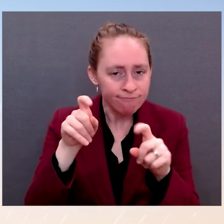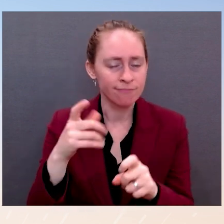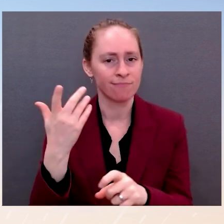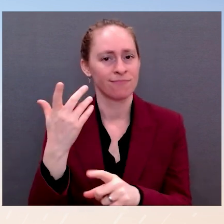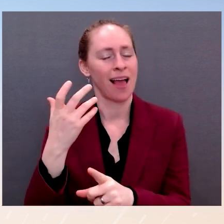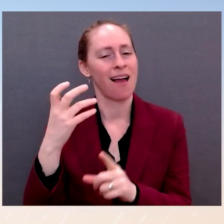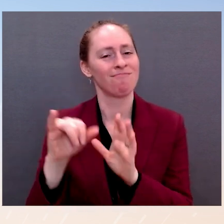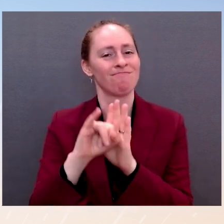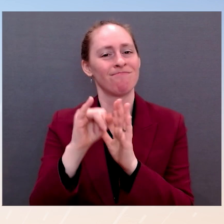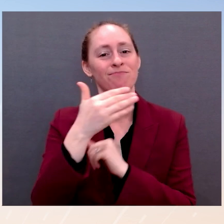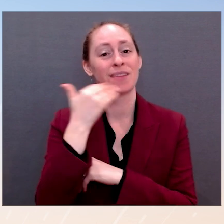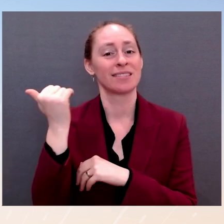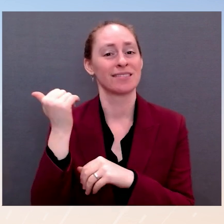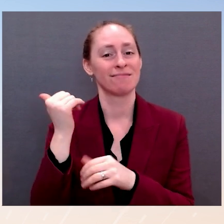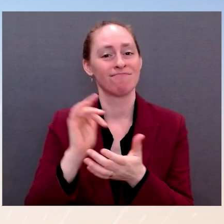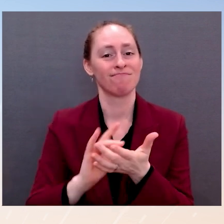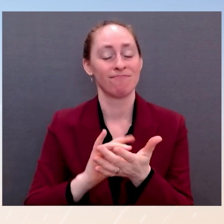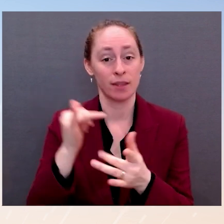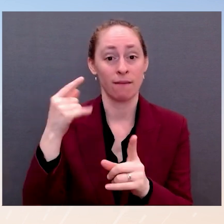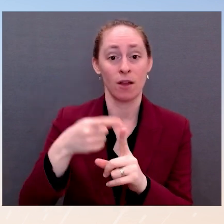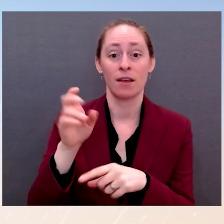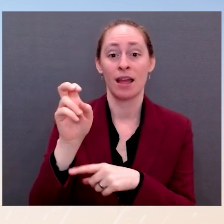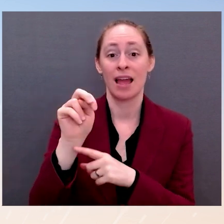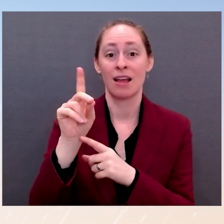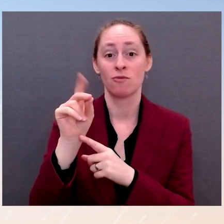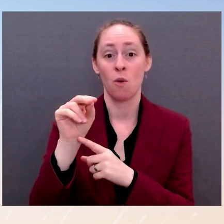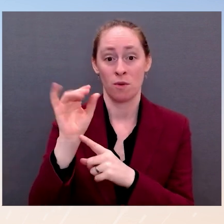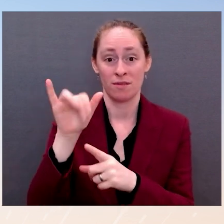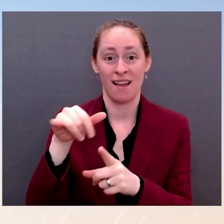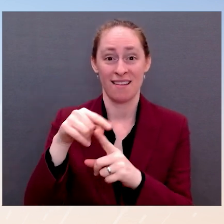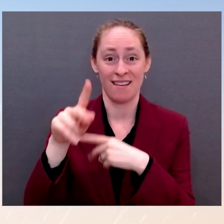We have learned that there are certain types of animal cancer